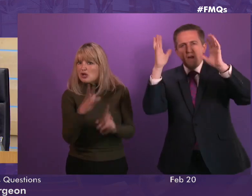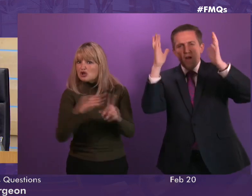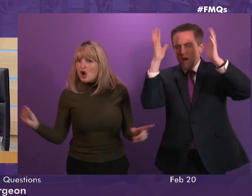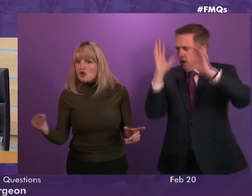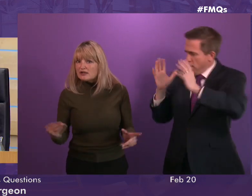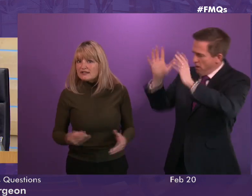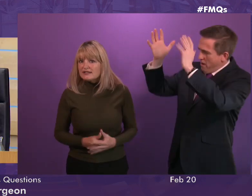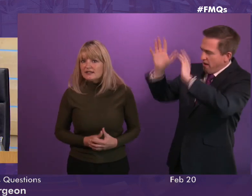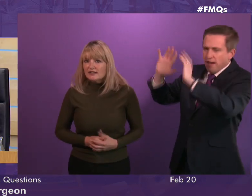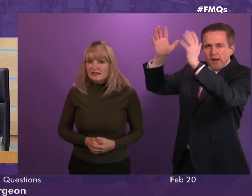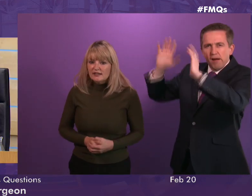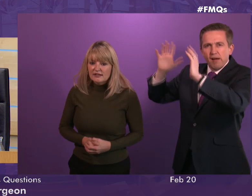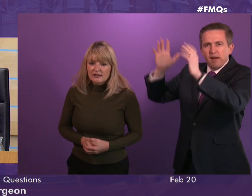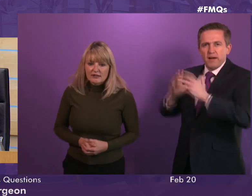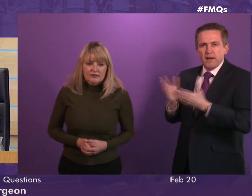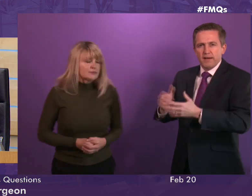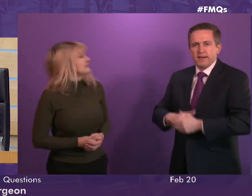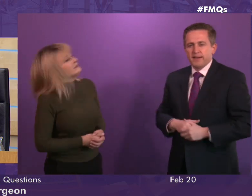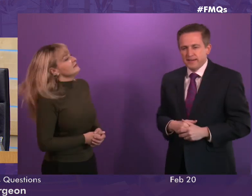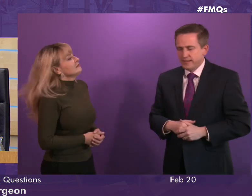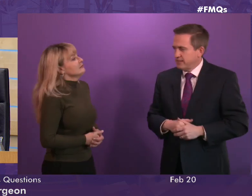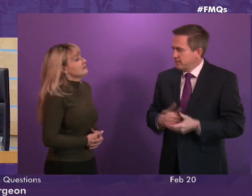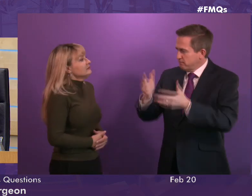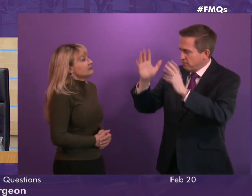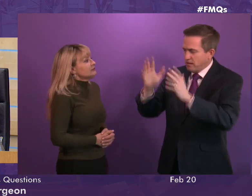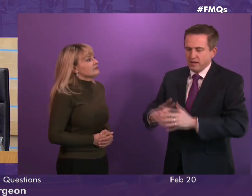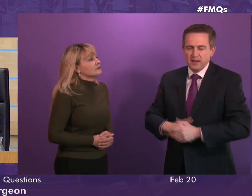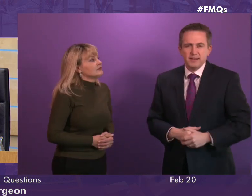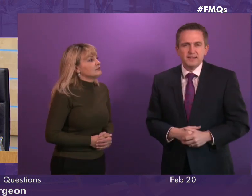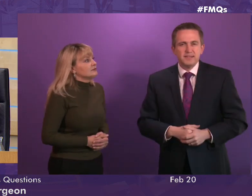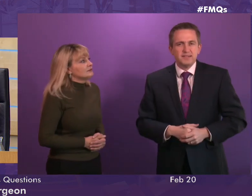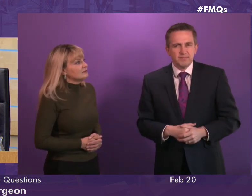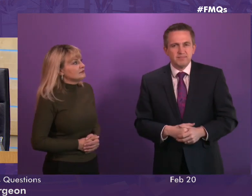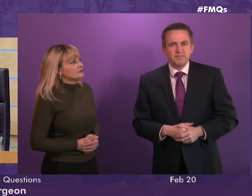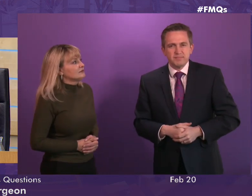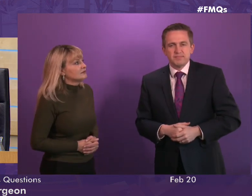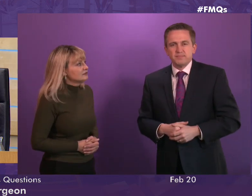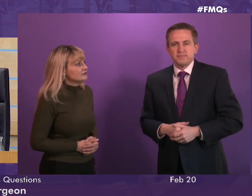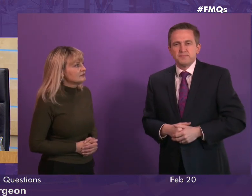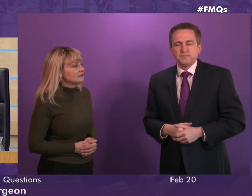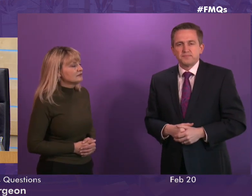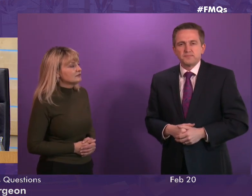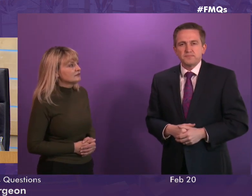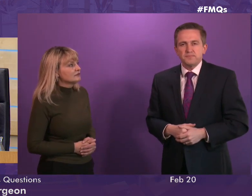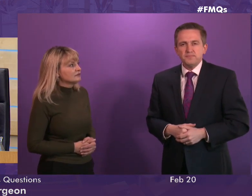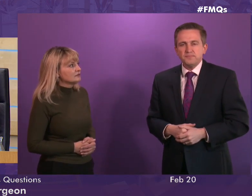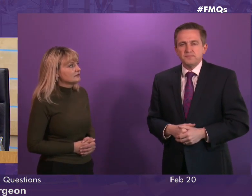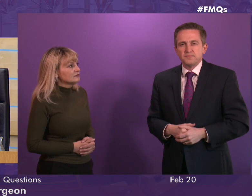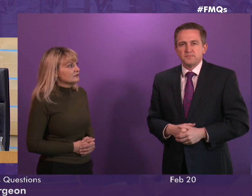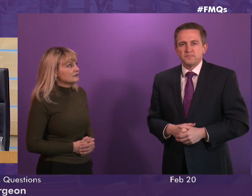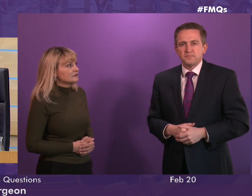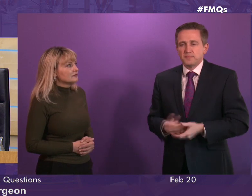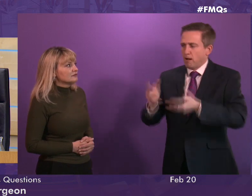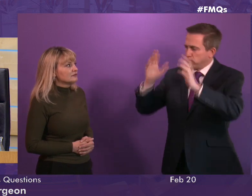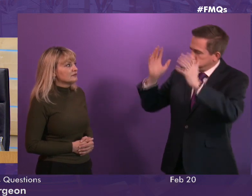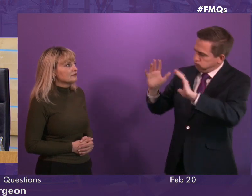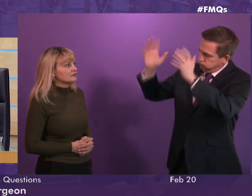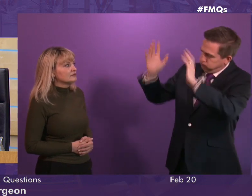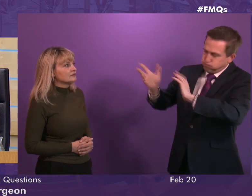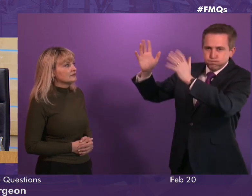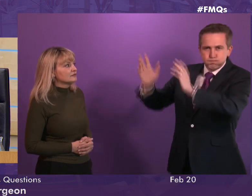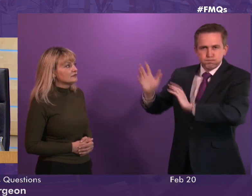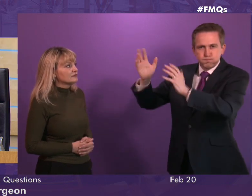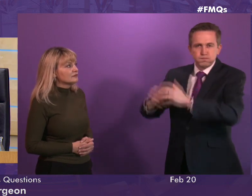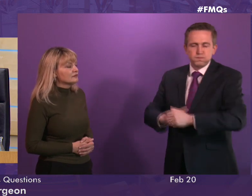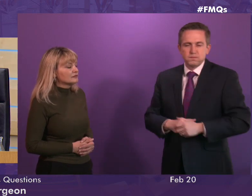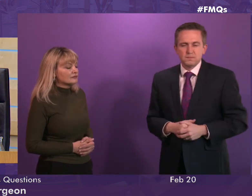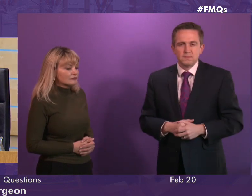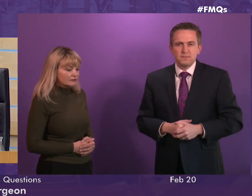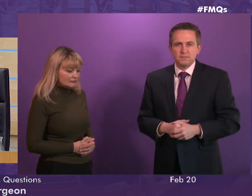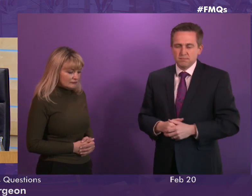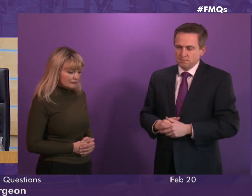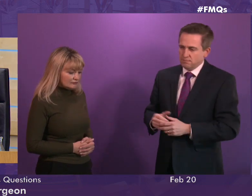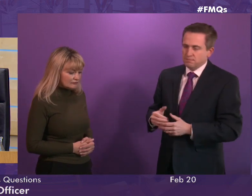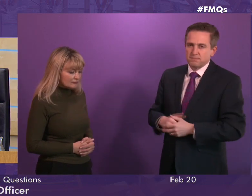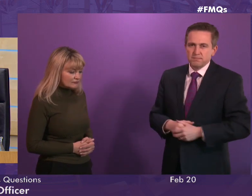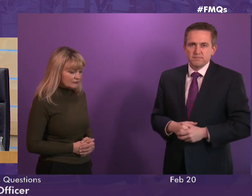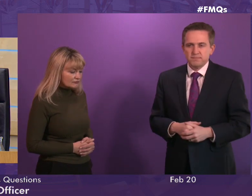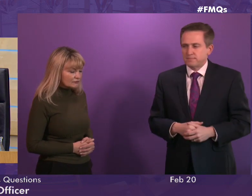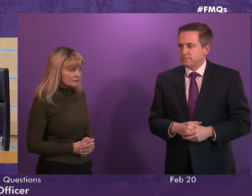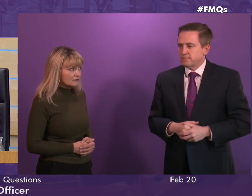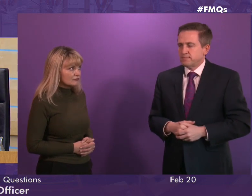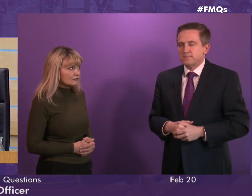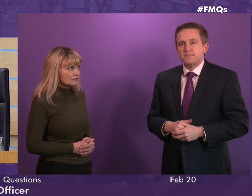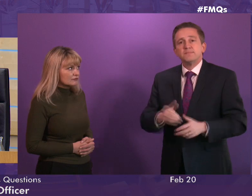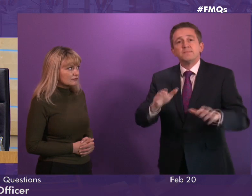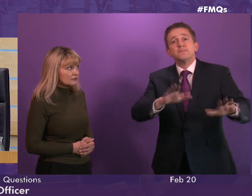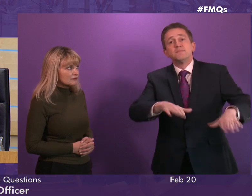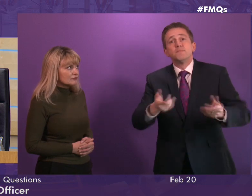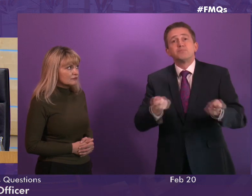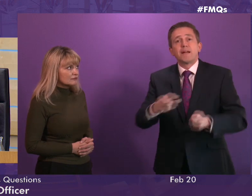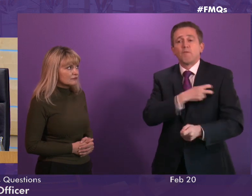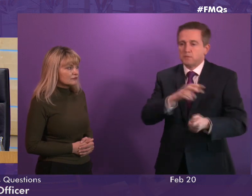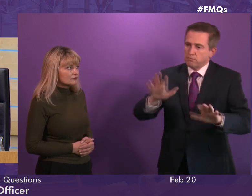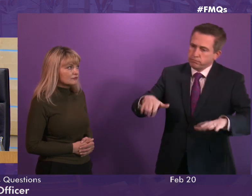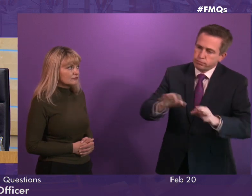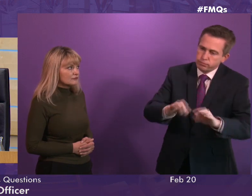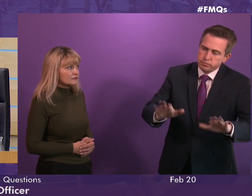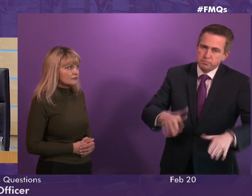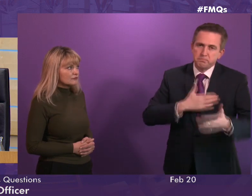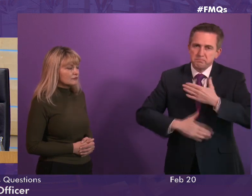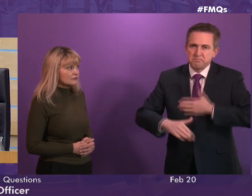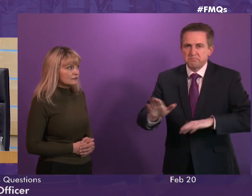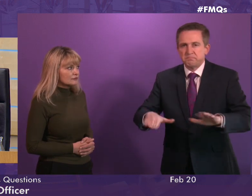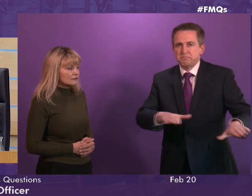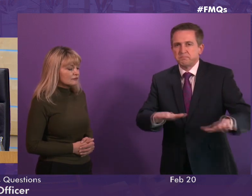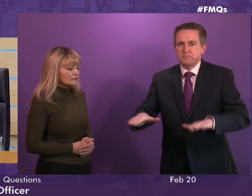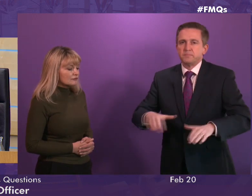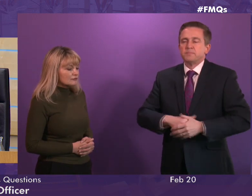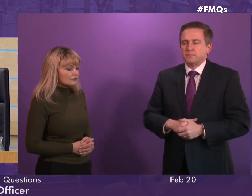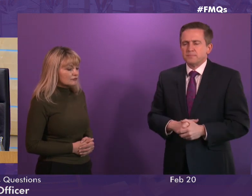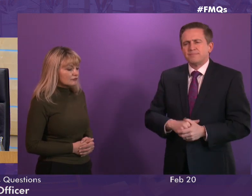The Presiding Officer: Could we have order from all members? I encourage